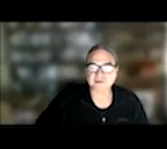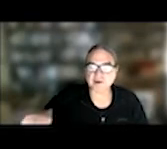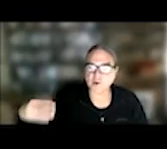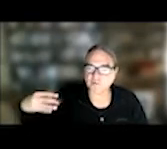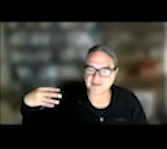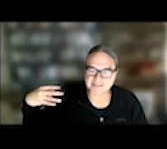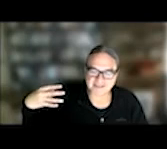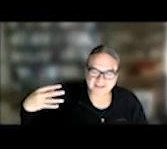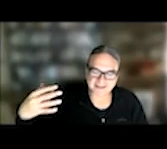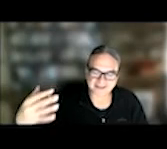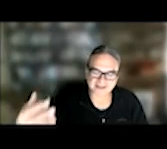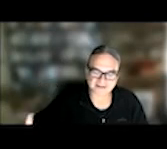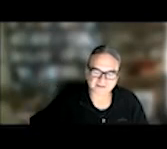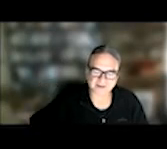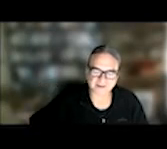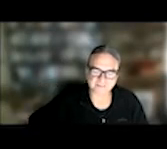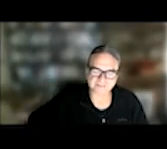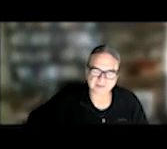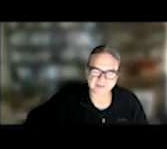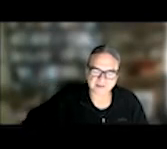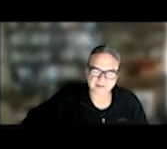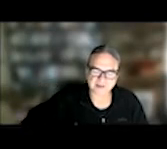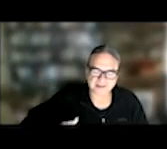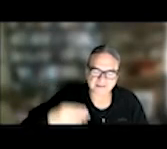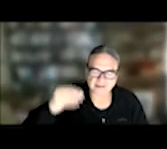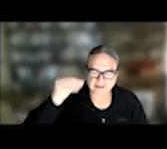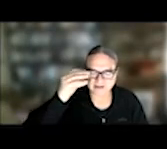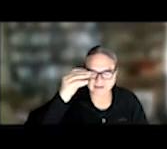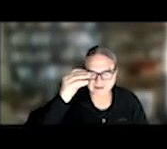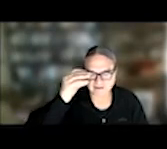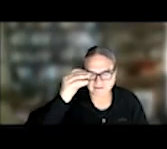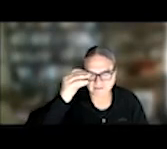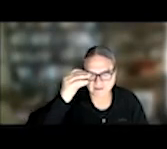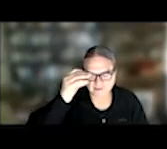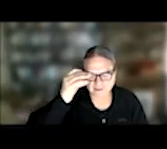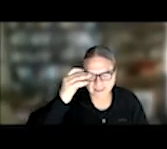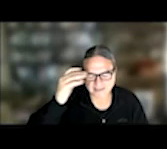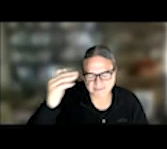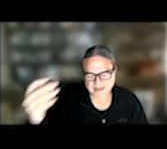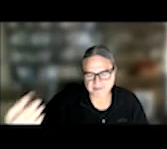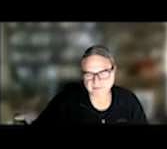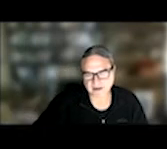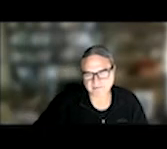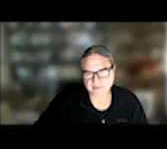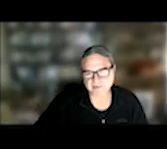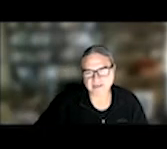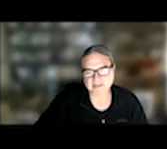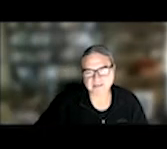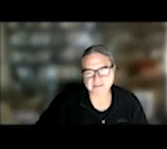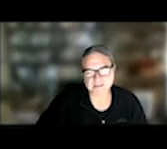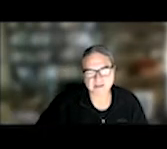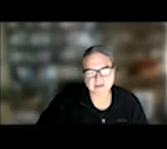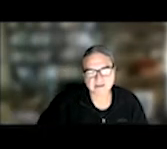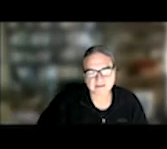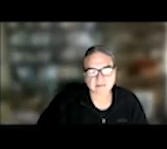we're doing home visiting and doing things like case management for high-risk pregnancies in the